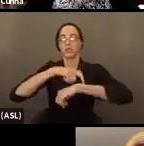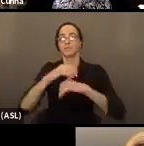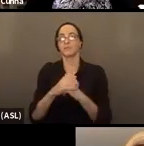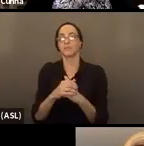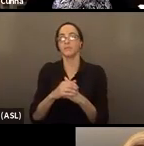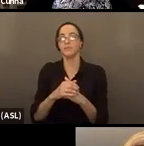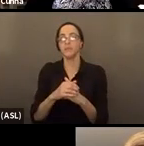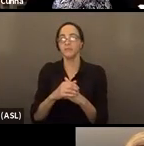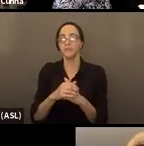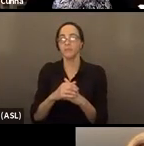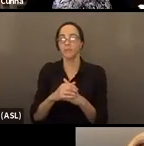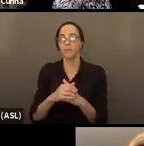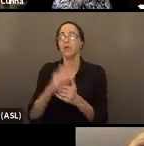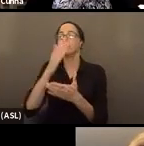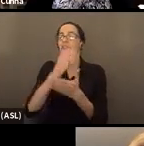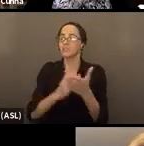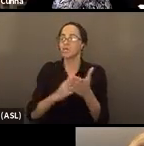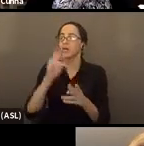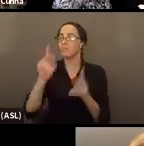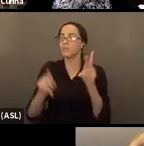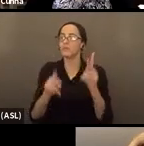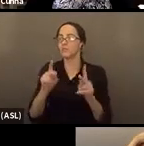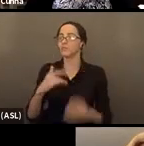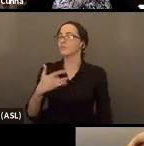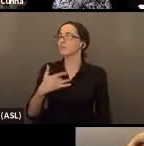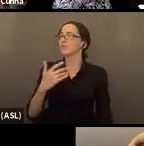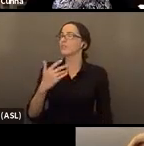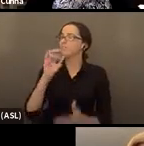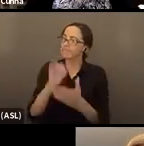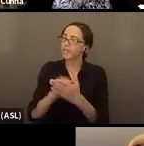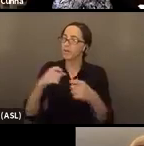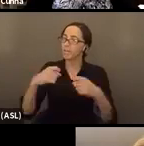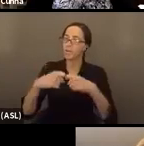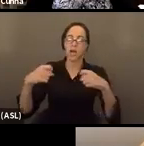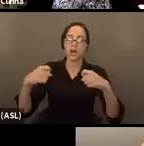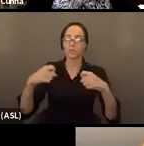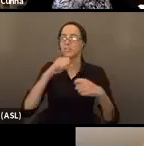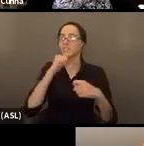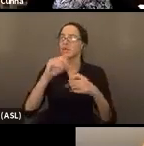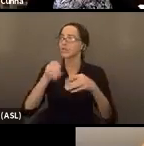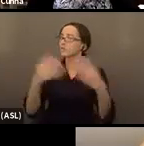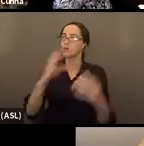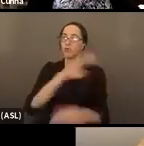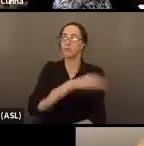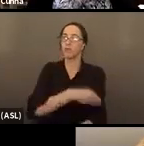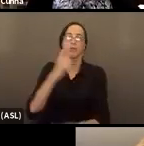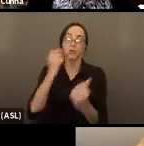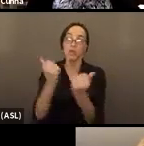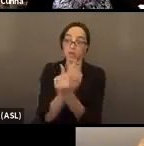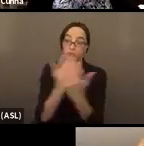their things we can get a hotel for them so we can put them in a hotel we can provide transportation